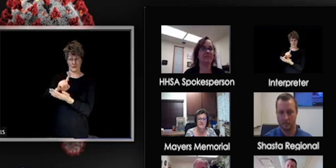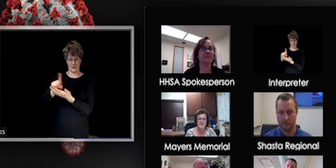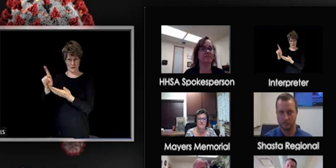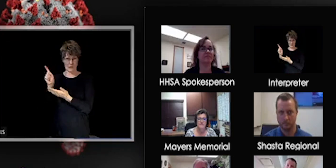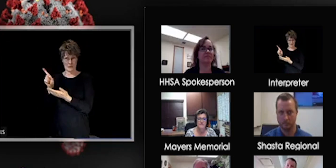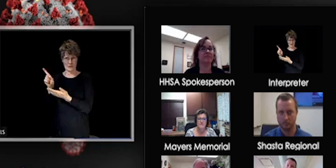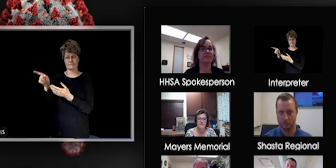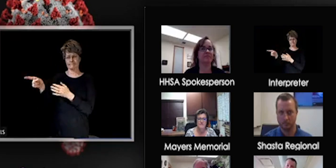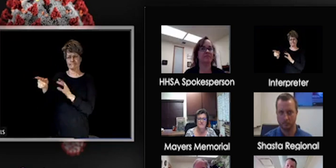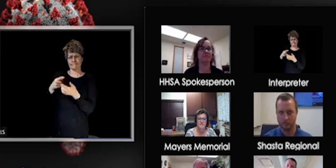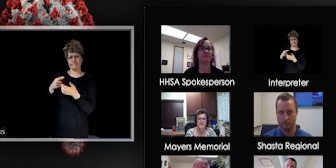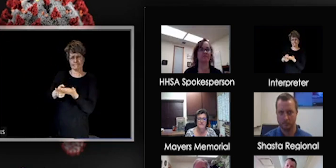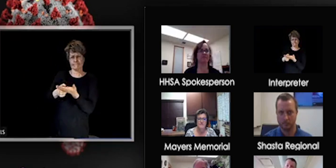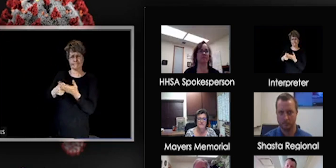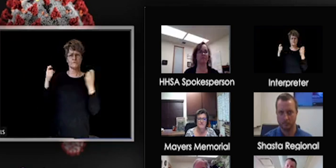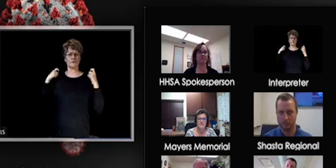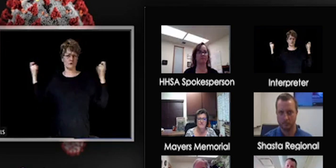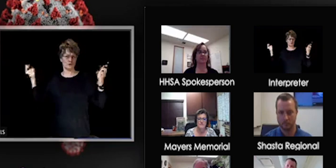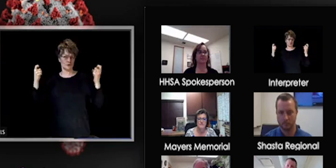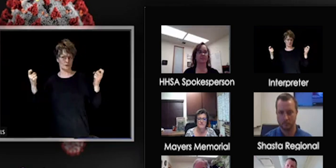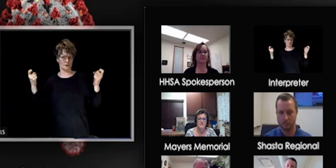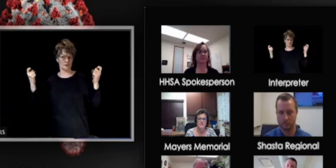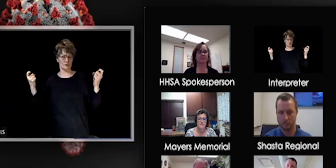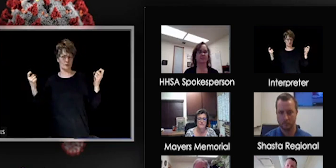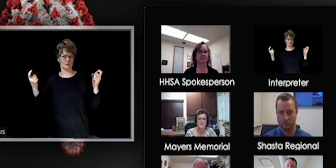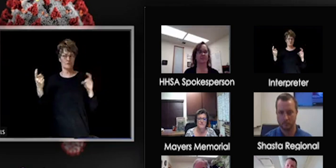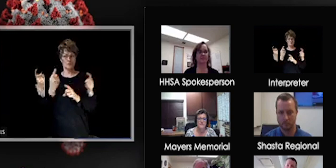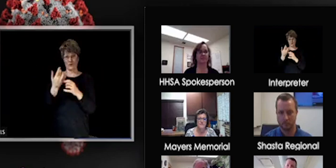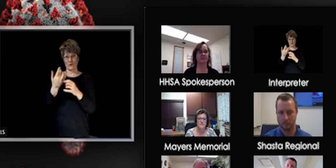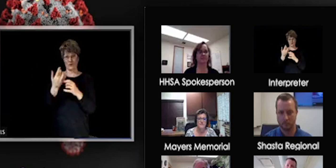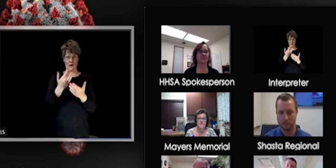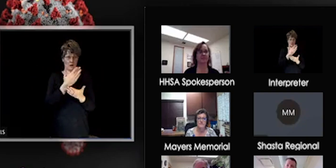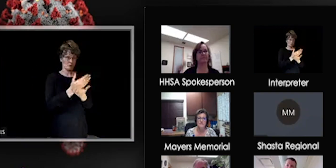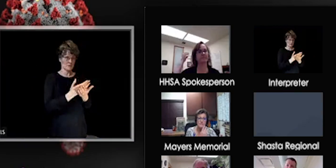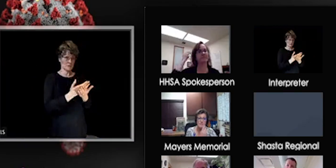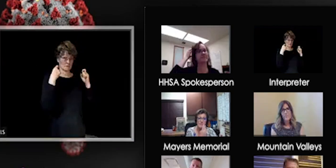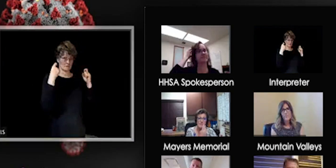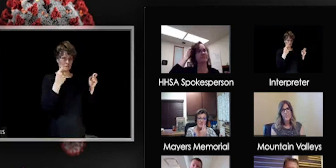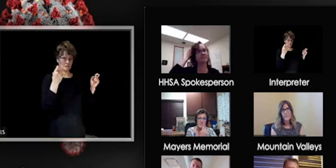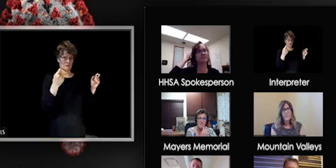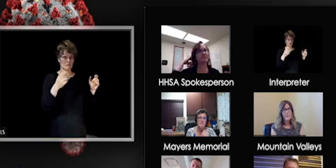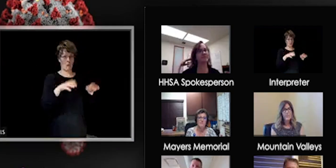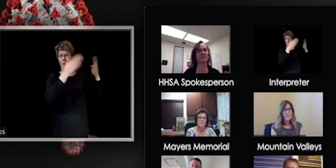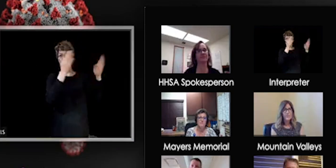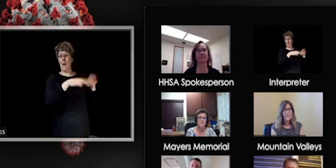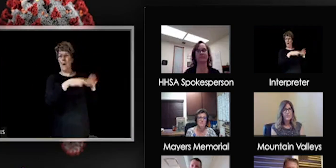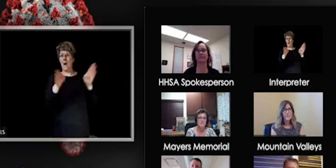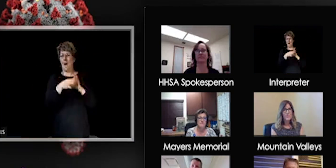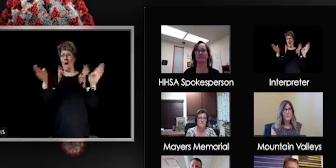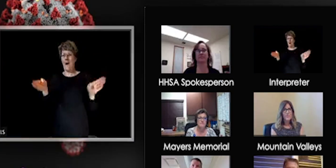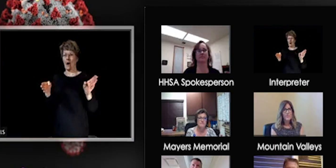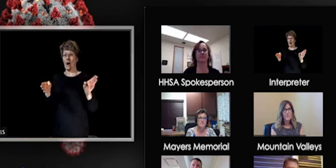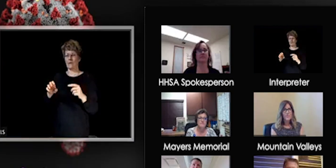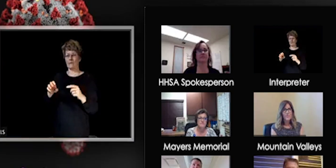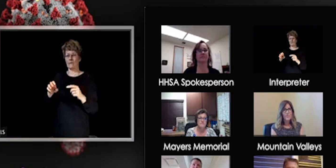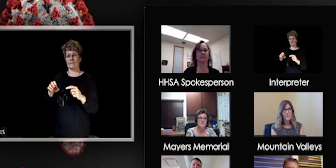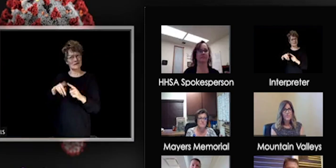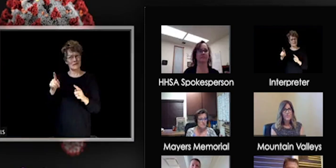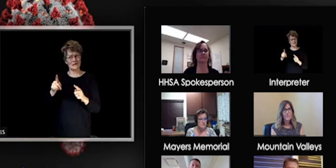seem to just be flaunting the order to not be open. Is there anything in between that